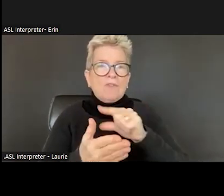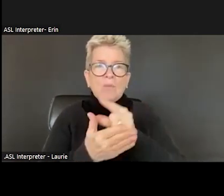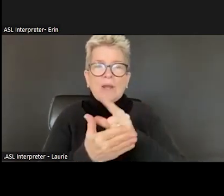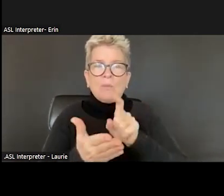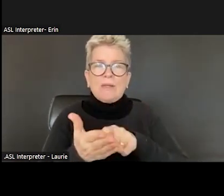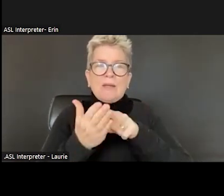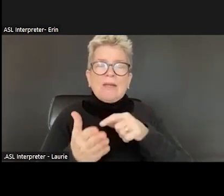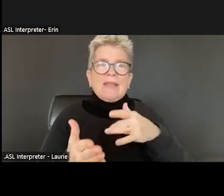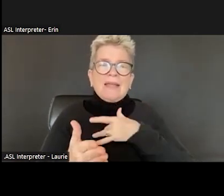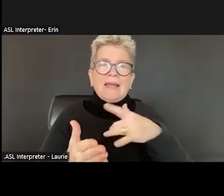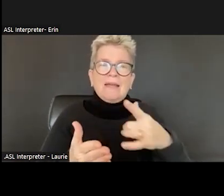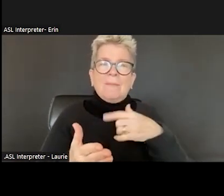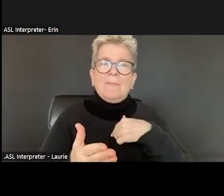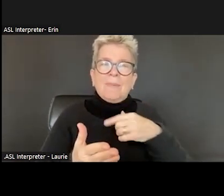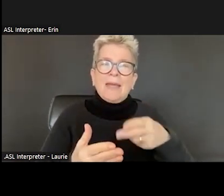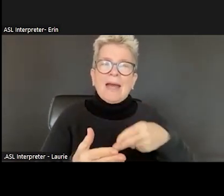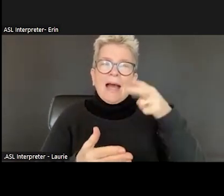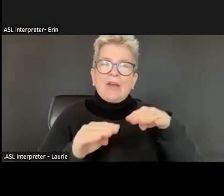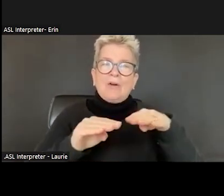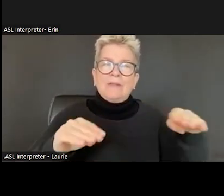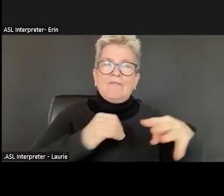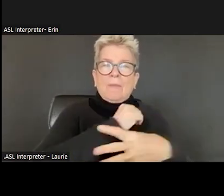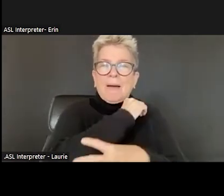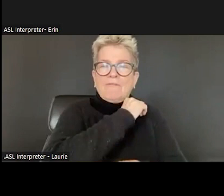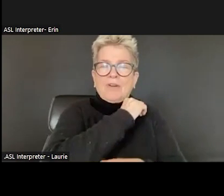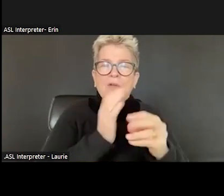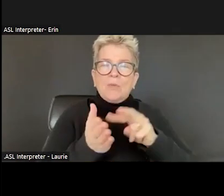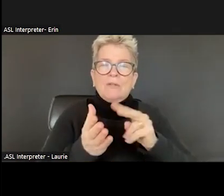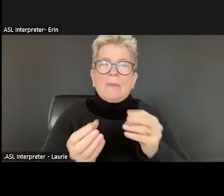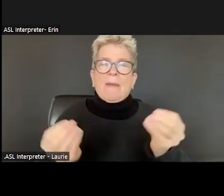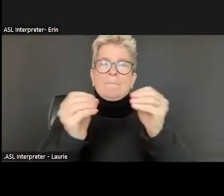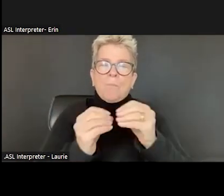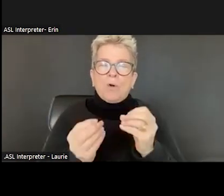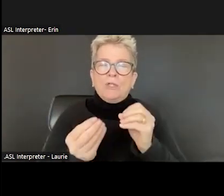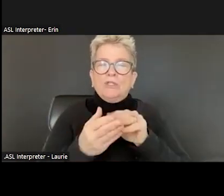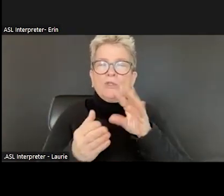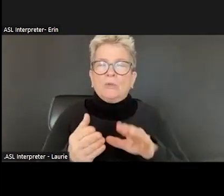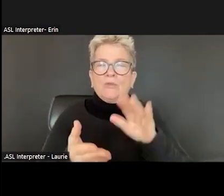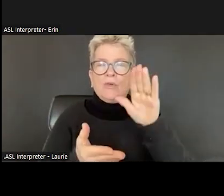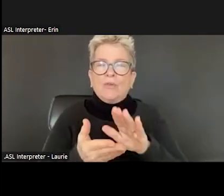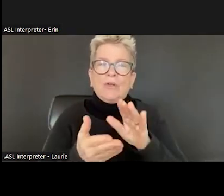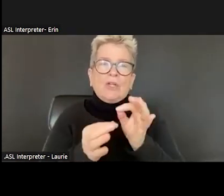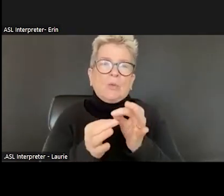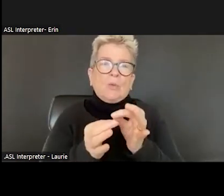poverty schools; so they have more students on free and reduced price lunch. So students again